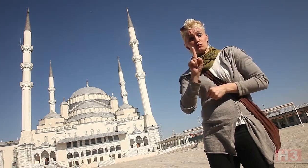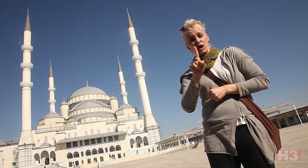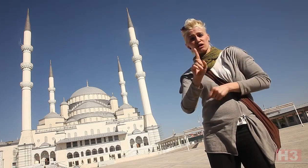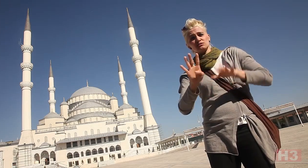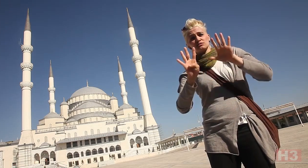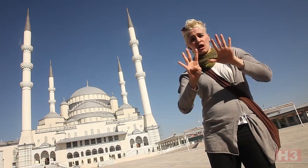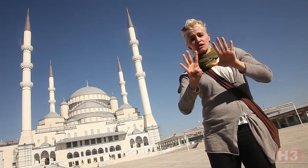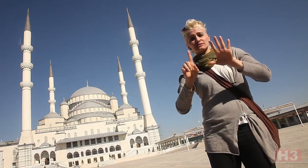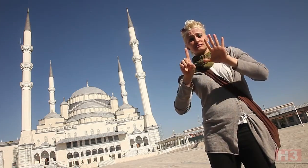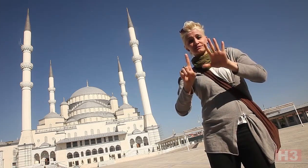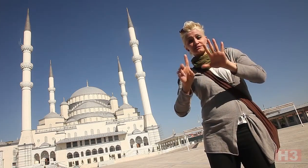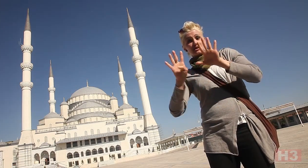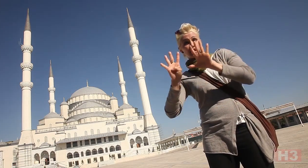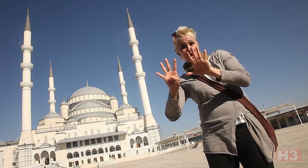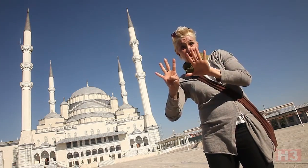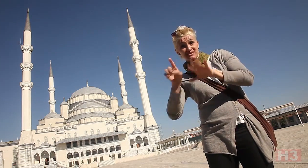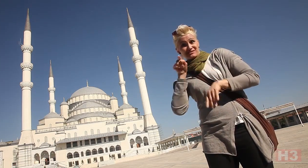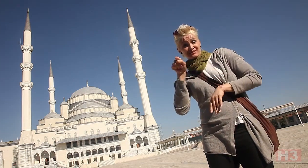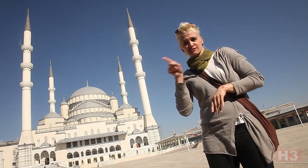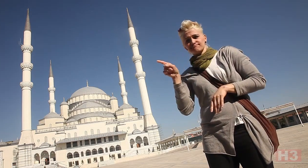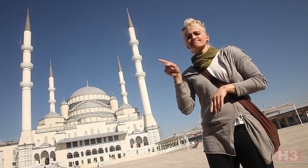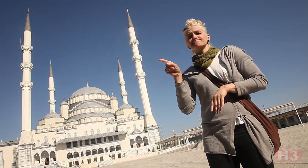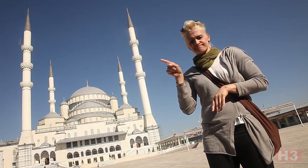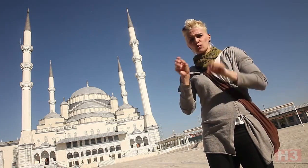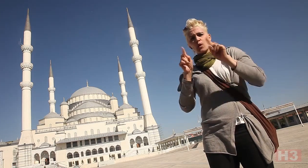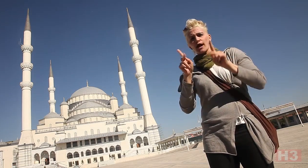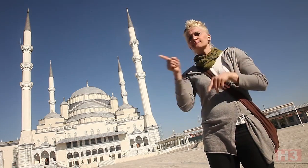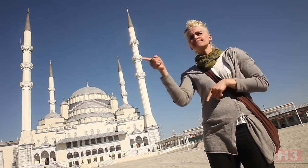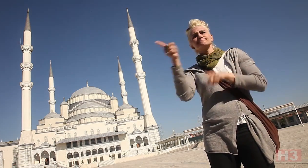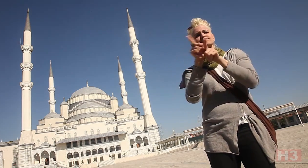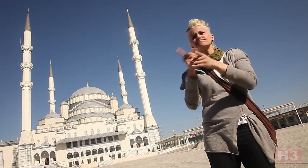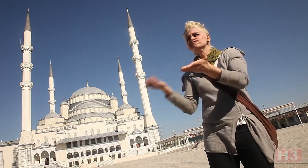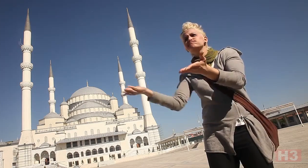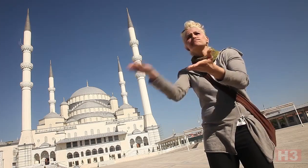By 1969 a contest was called for a modified design.